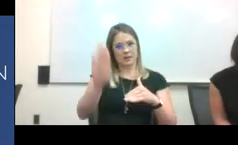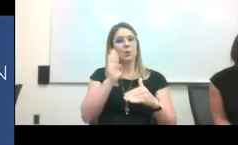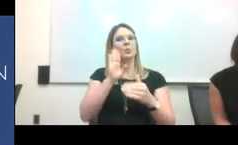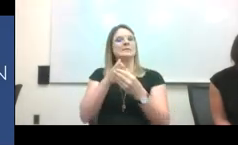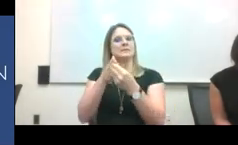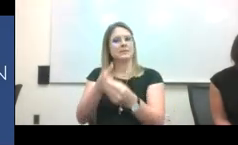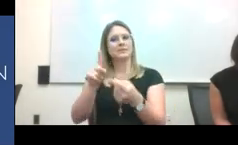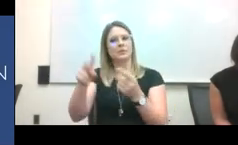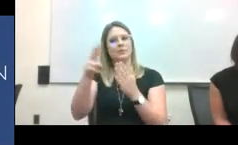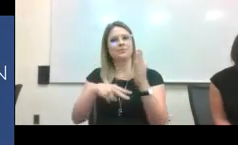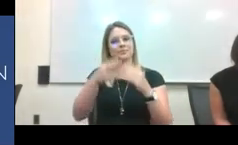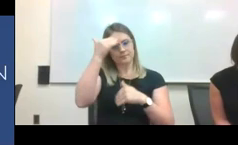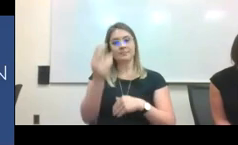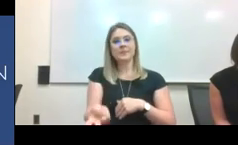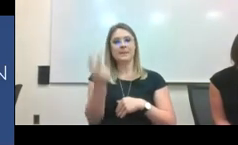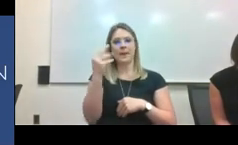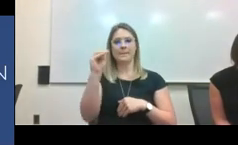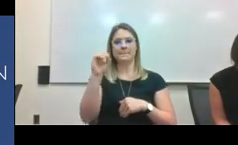because it is a bimodal assessment.